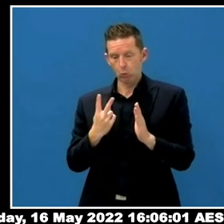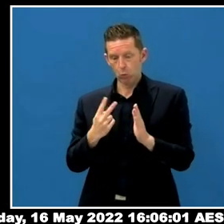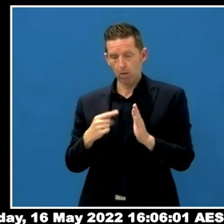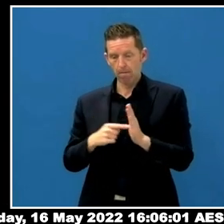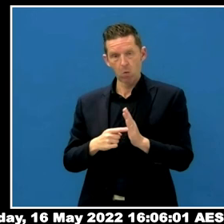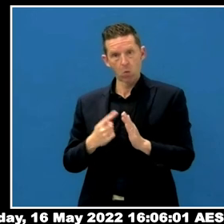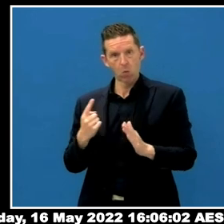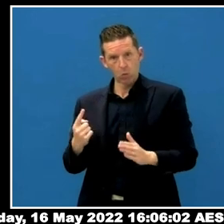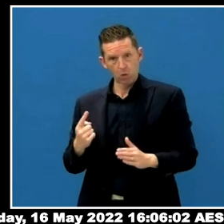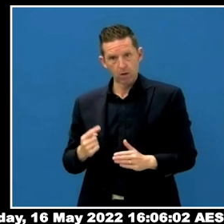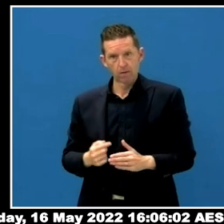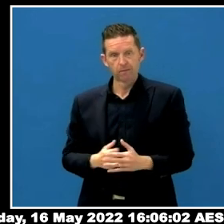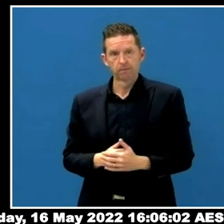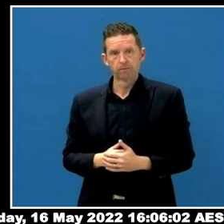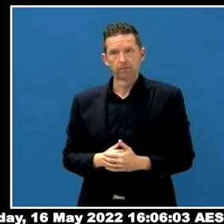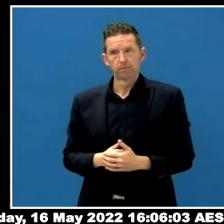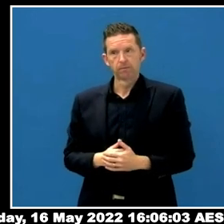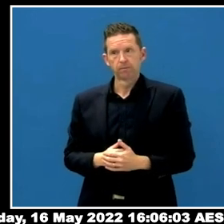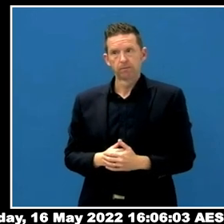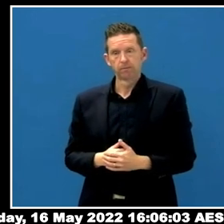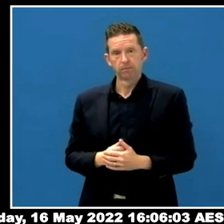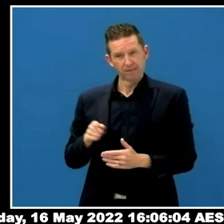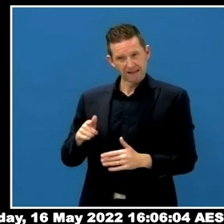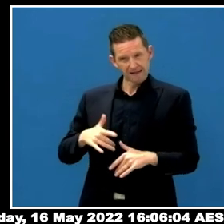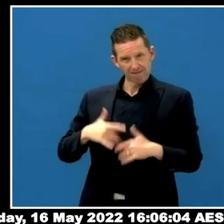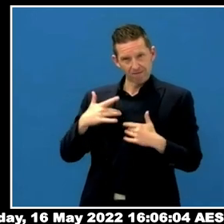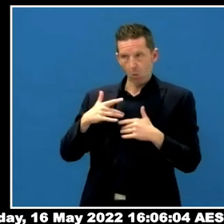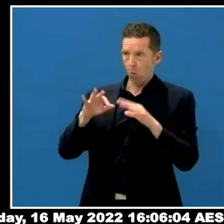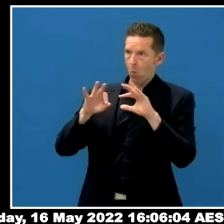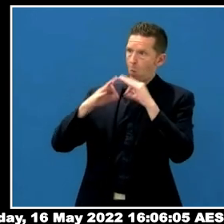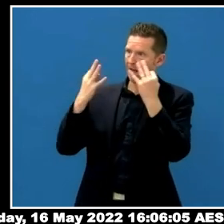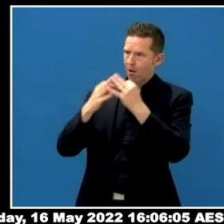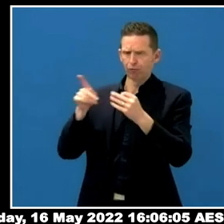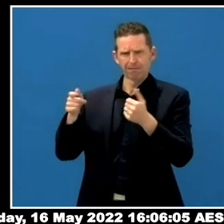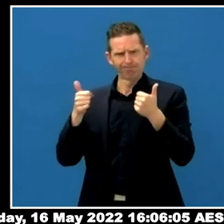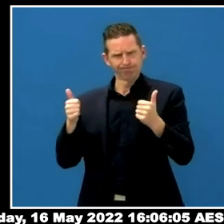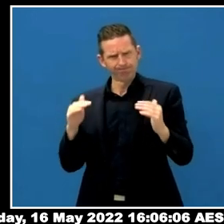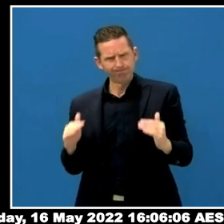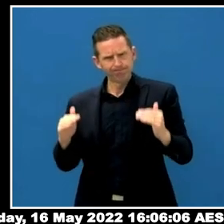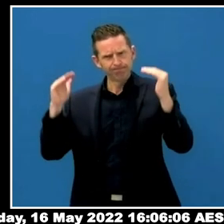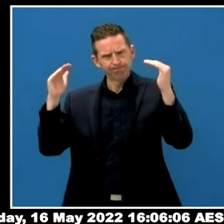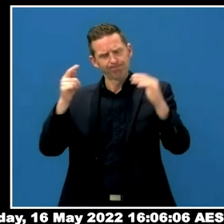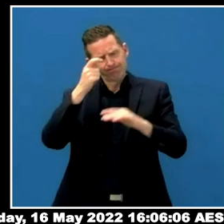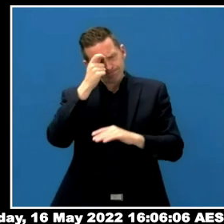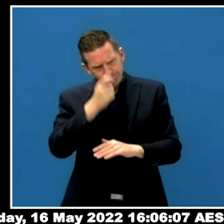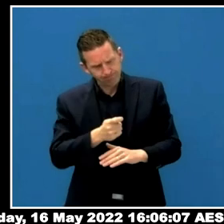organisational culture of Afford upheld the values and dignity of its clients. Is that your experience? SUZIE: No.